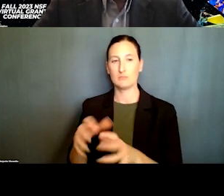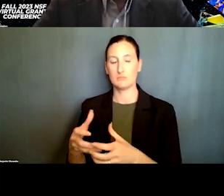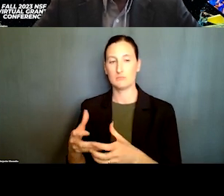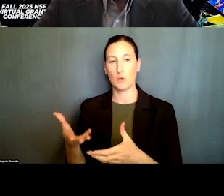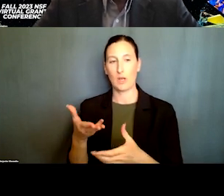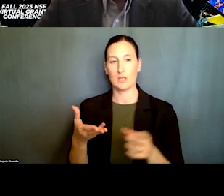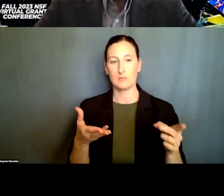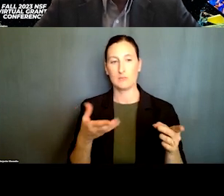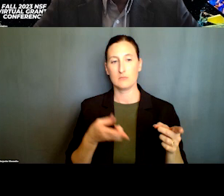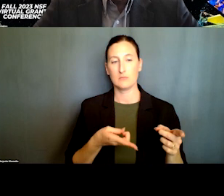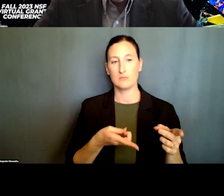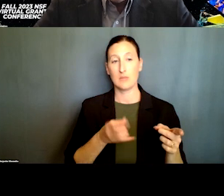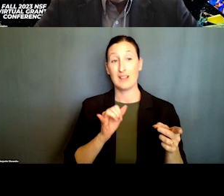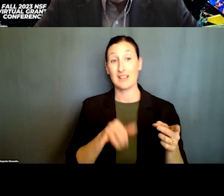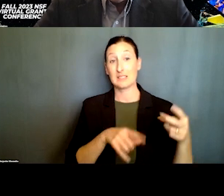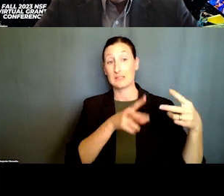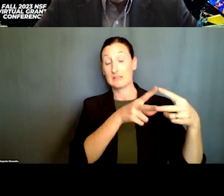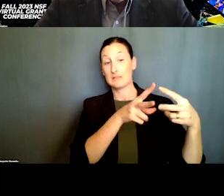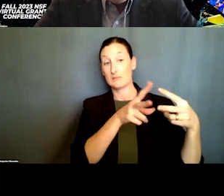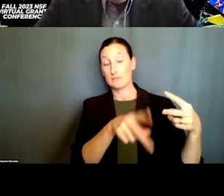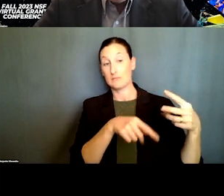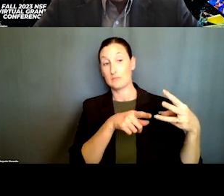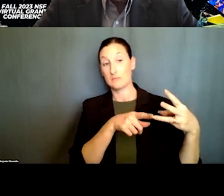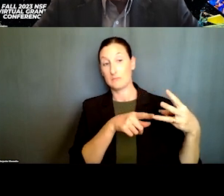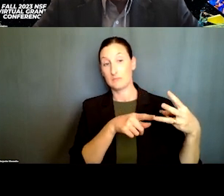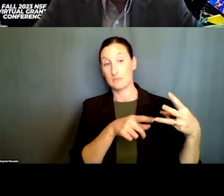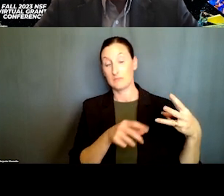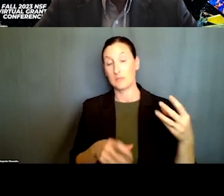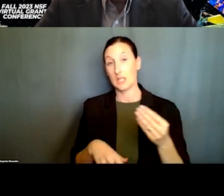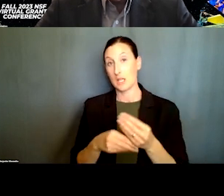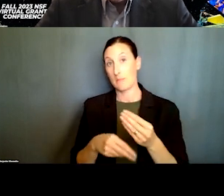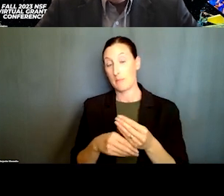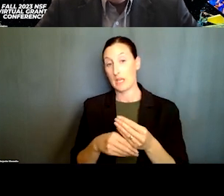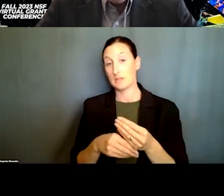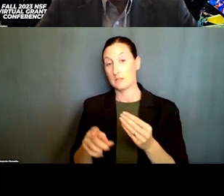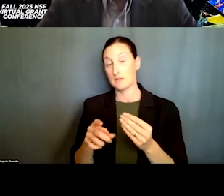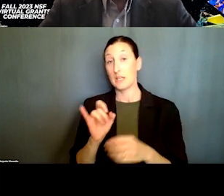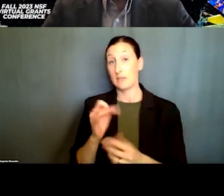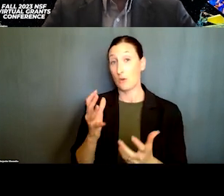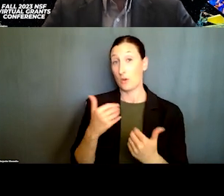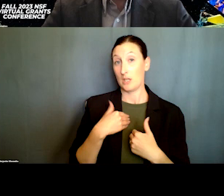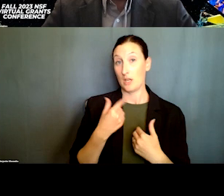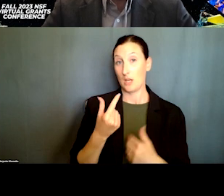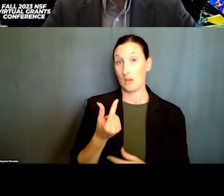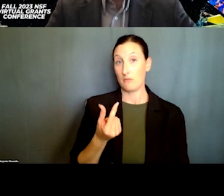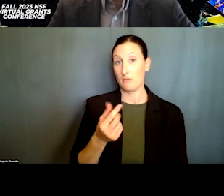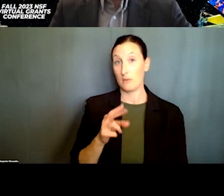There's also REU supplements so if you have an NSF grant, you can always apply for an REU supplement